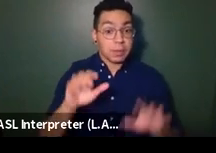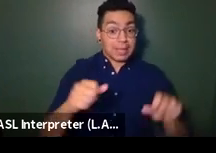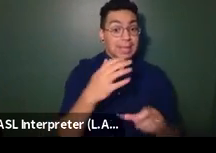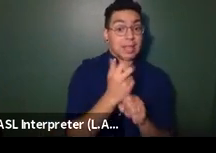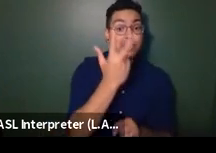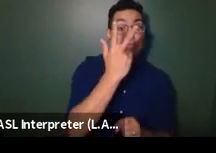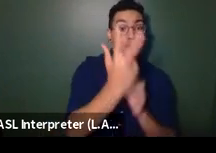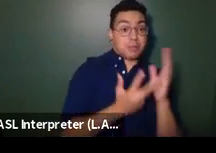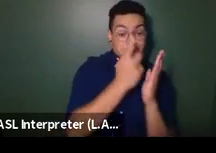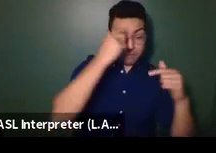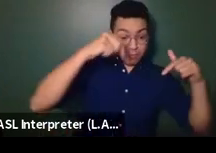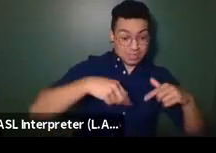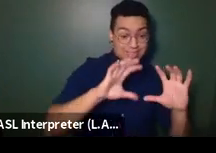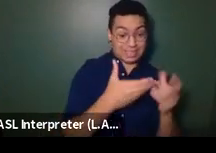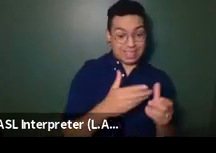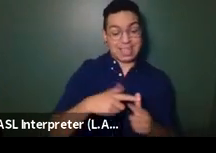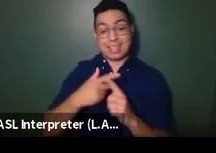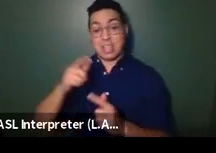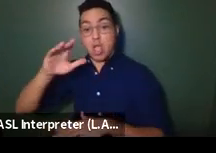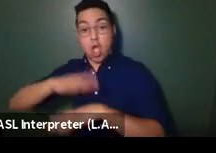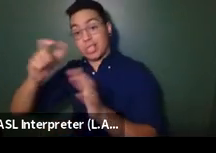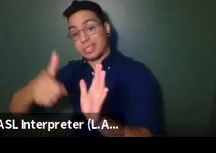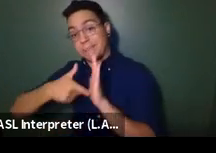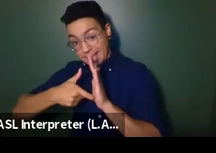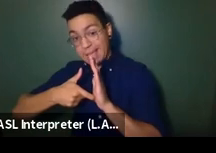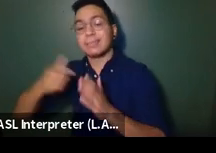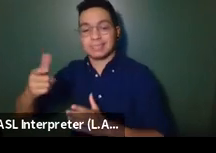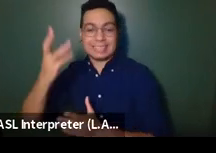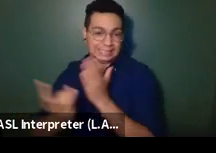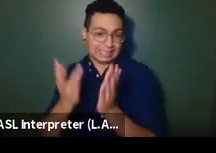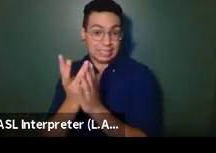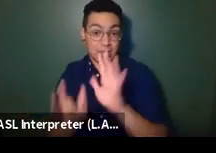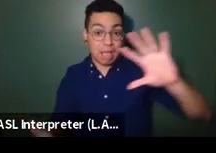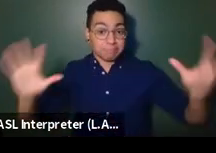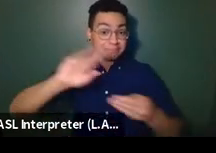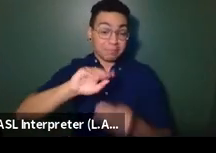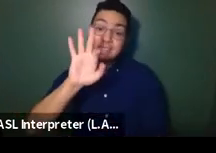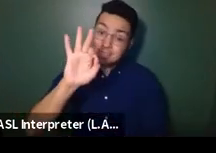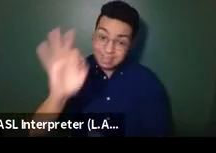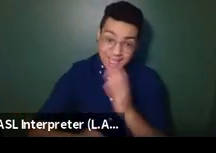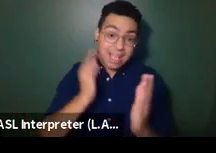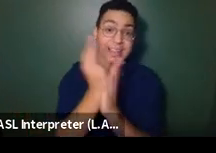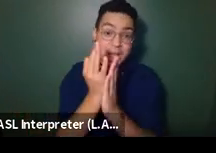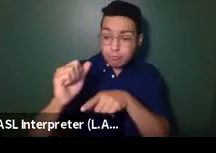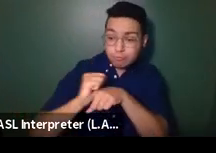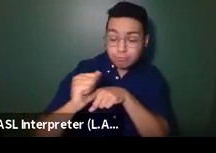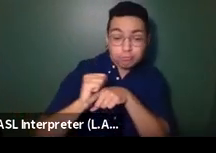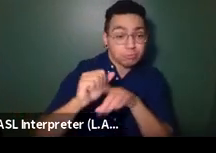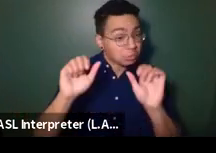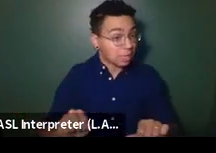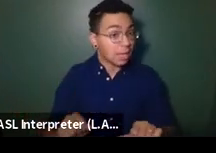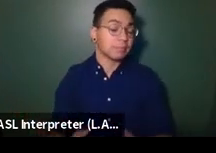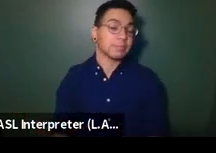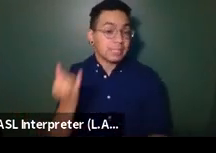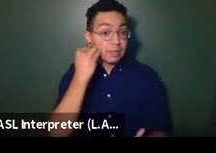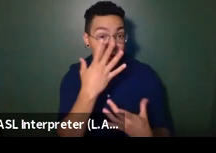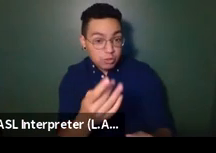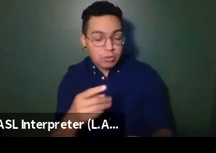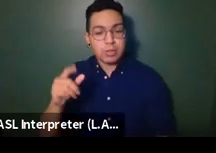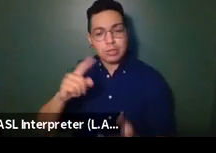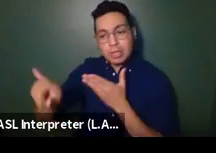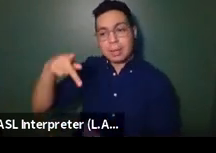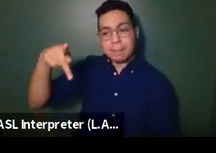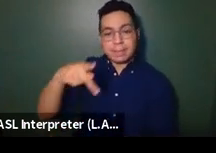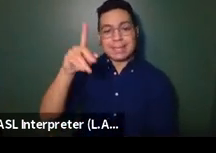ESD 189 - Amy Colburn: And then six clock hours for the on demand course. And so it's for a total of nine. So if that's something you're interested in check on PD and roller and look for the school of G on demand.